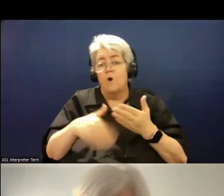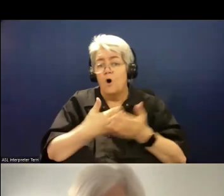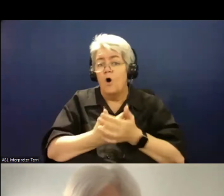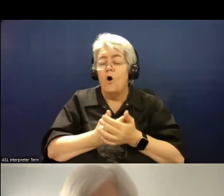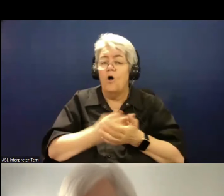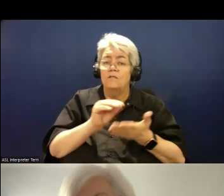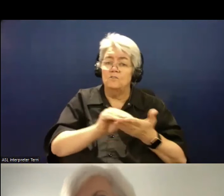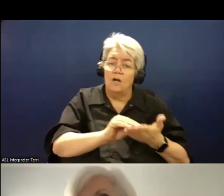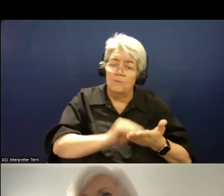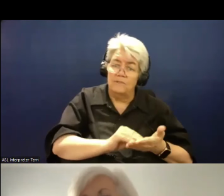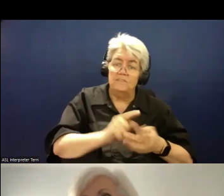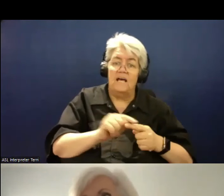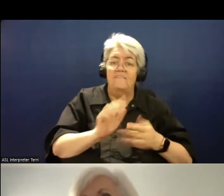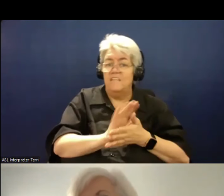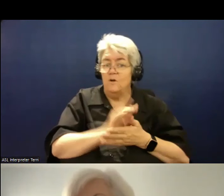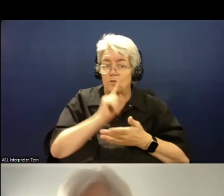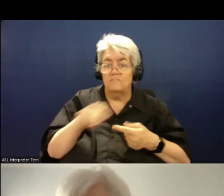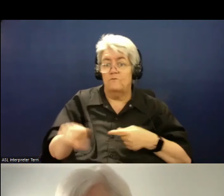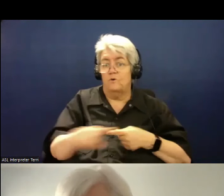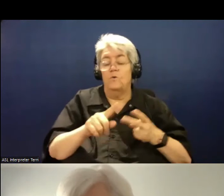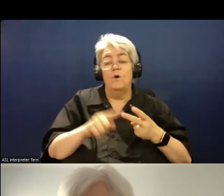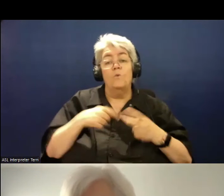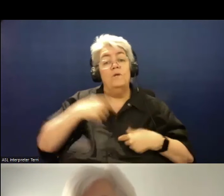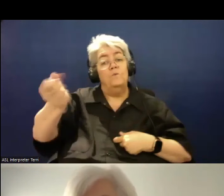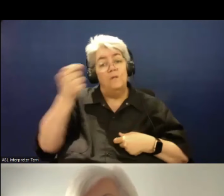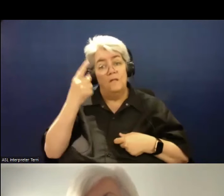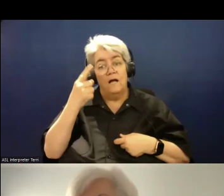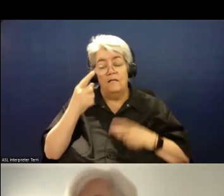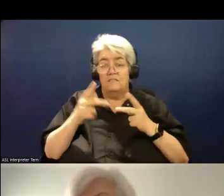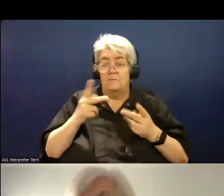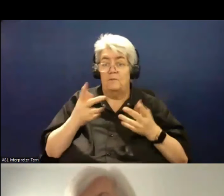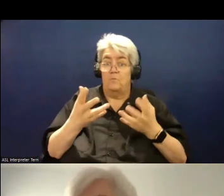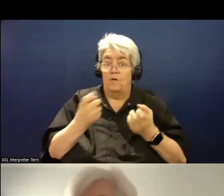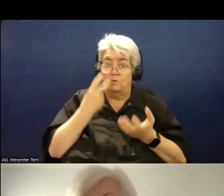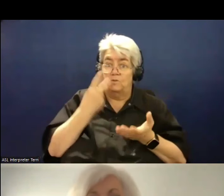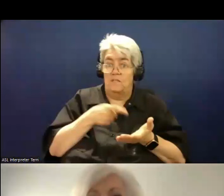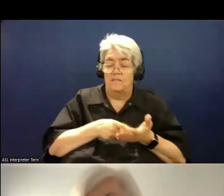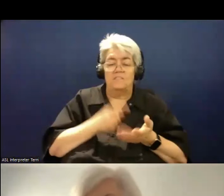FOR YOU. . WE REALIZE THAT THE PEOPLE WANTED TO SEE THIS CAN LOOK AT THEIR PHONE.